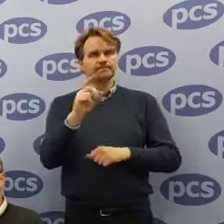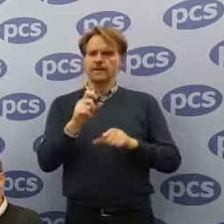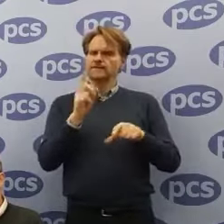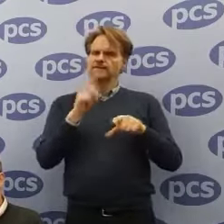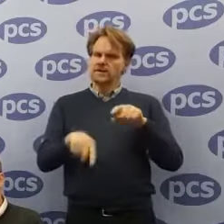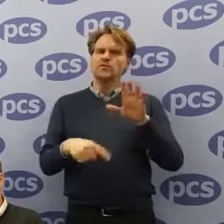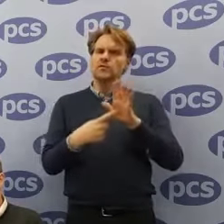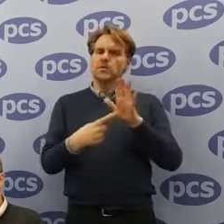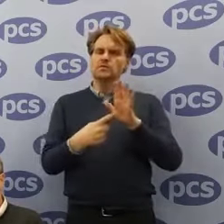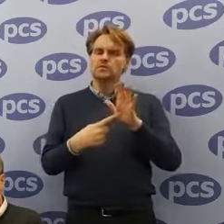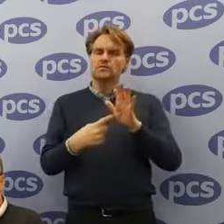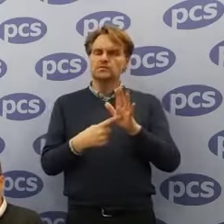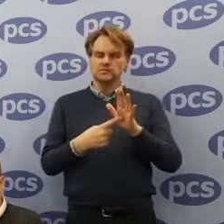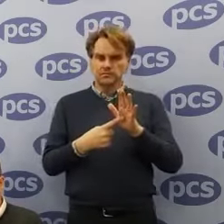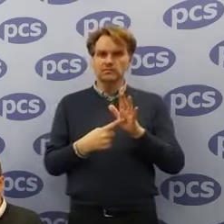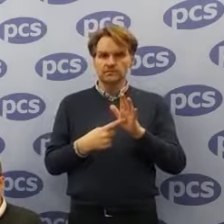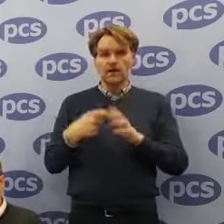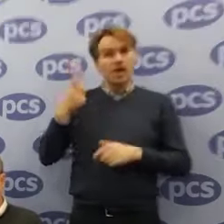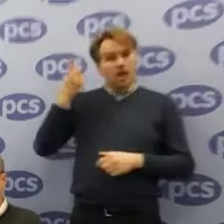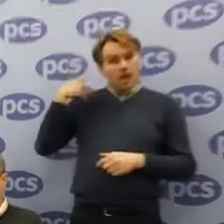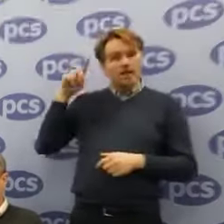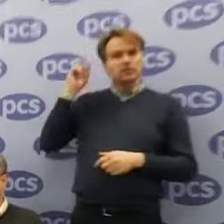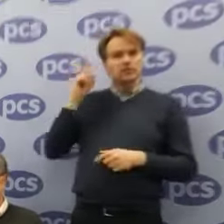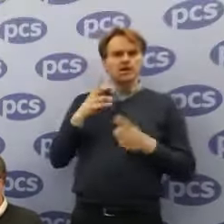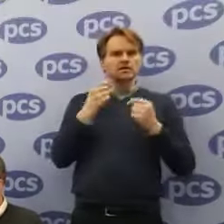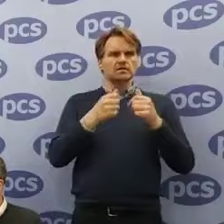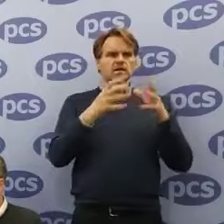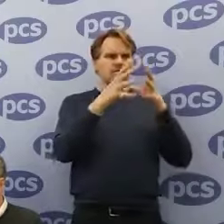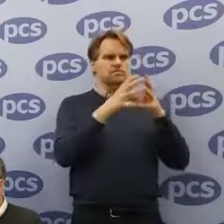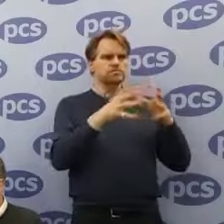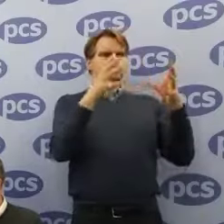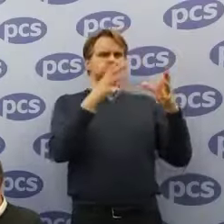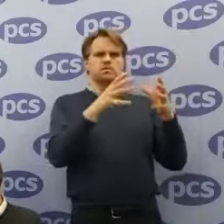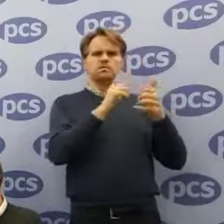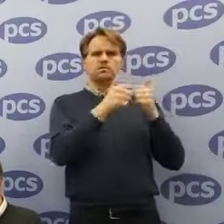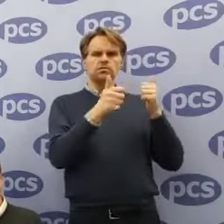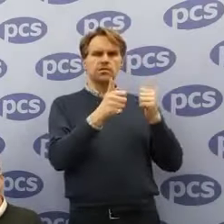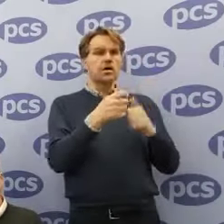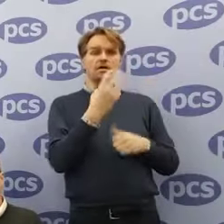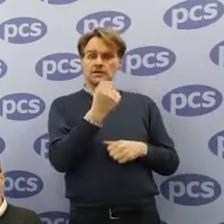last year we had some big employers one of them had over 5000 PCS members in it